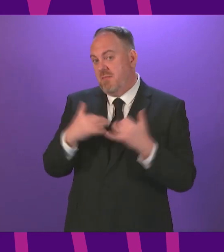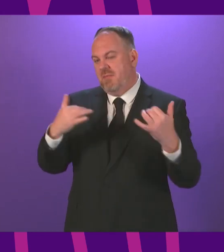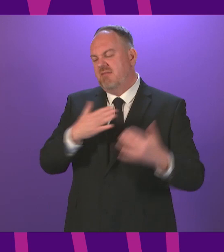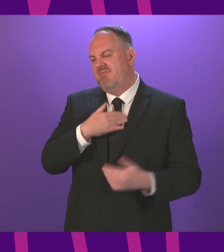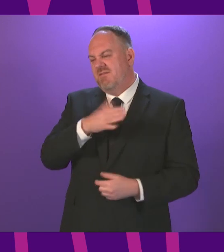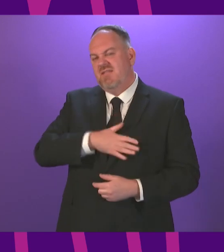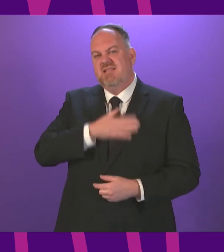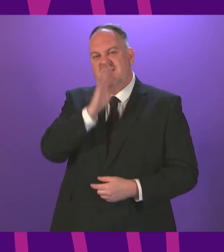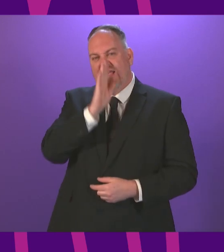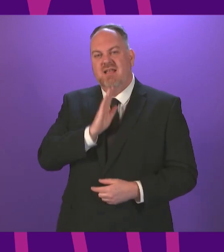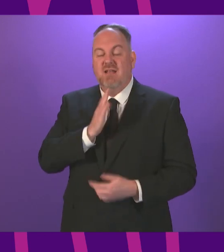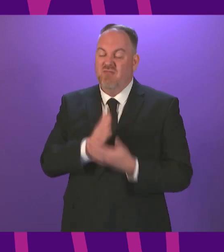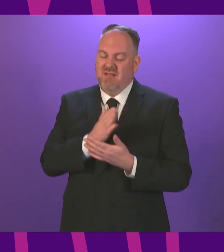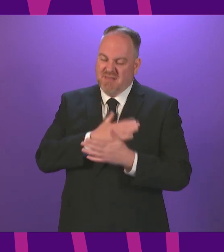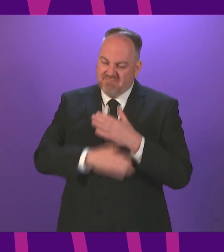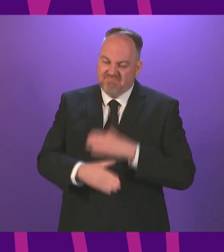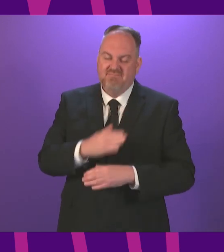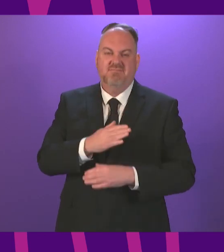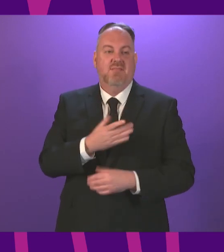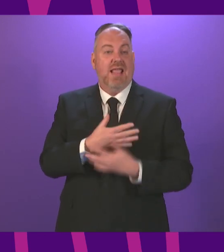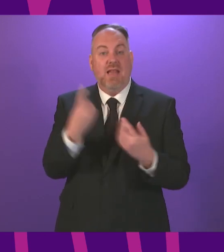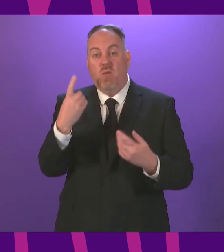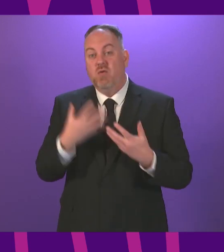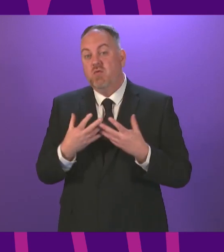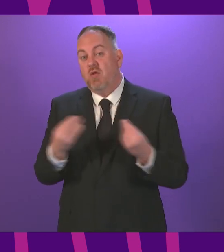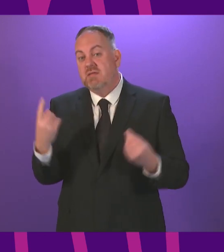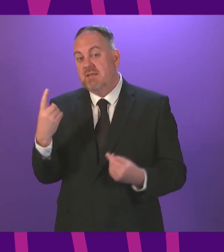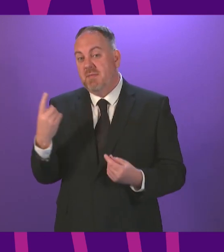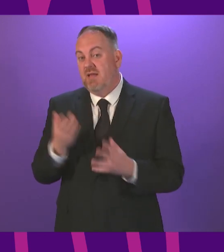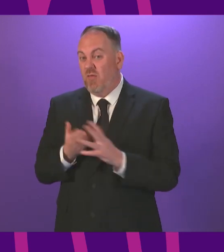my sympathies to everyone who has lost a loved one in this most difficult of years.